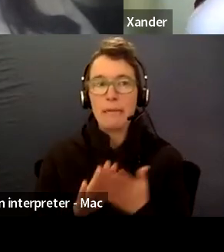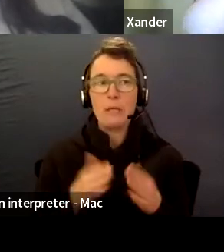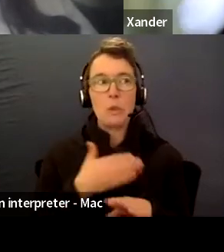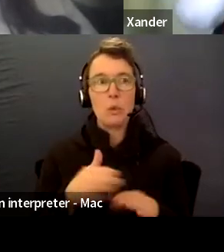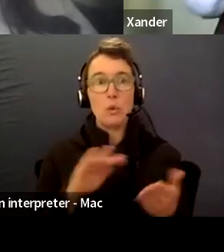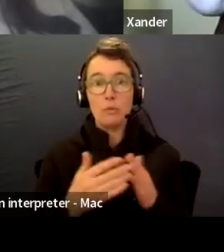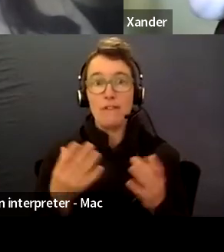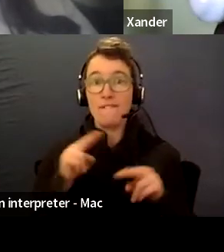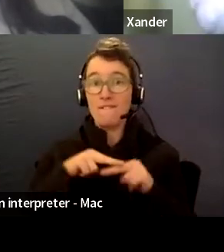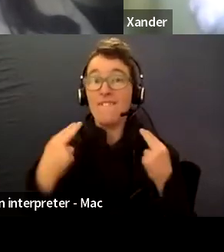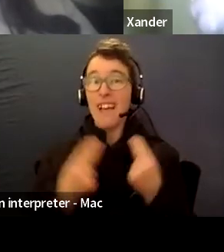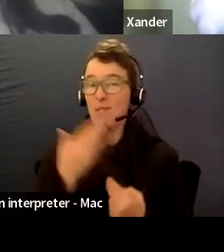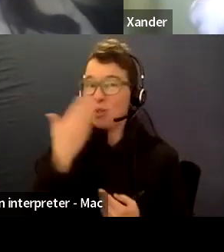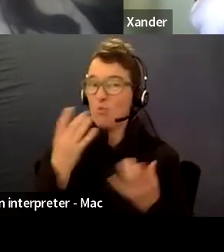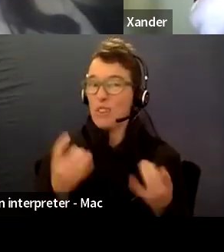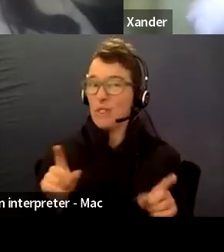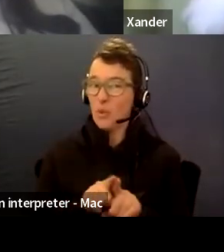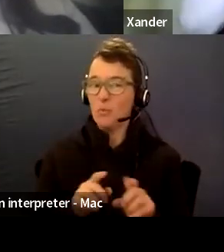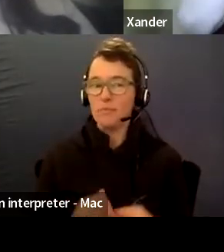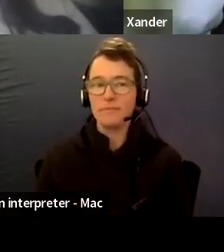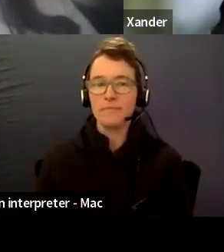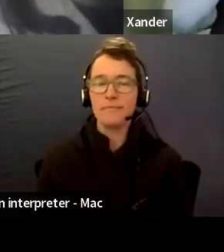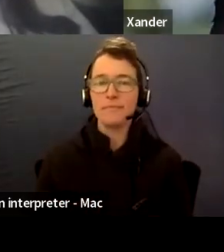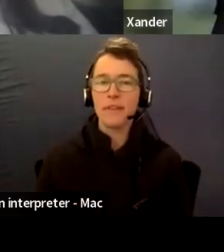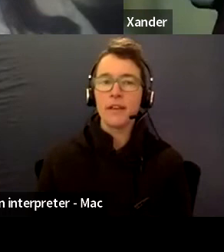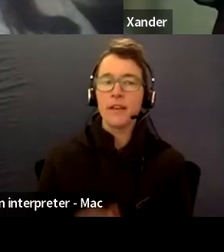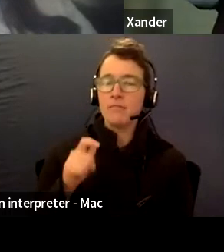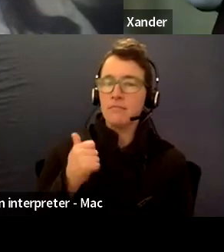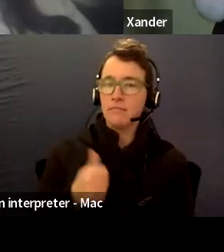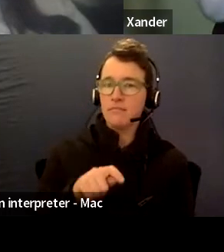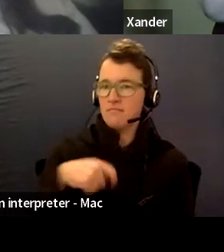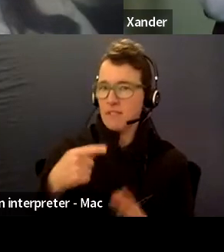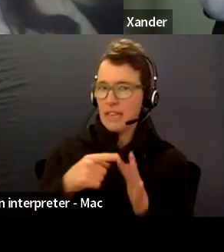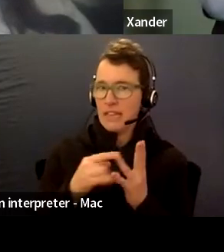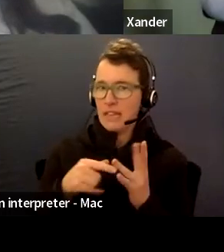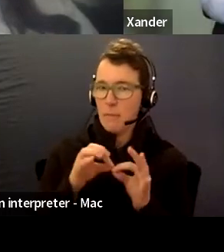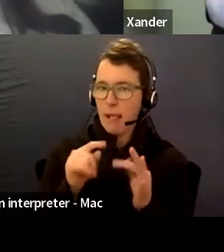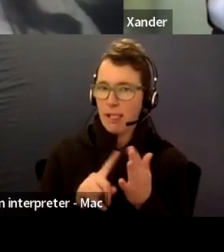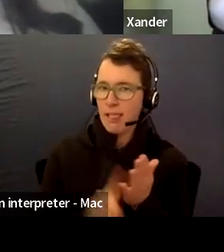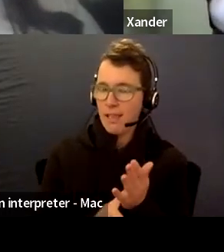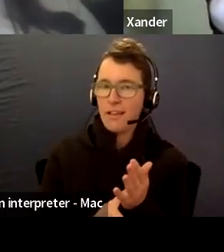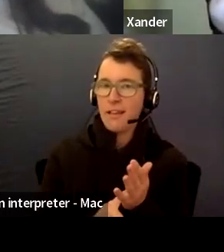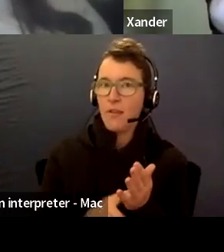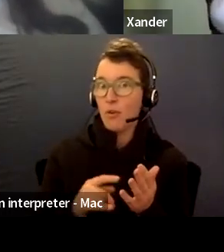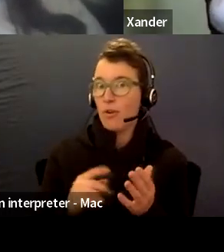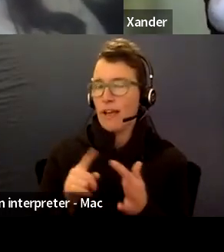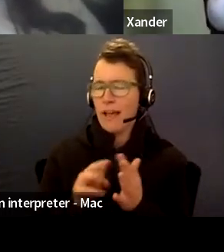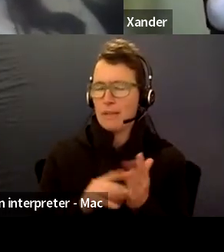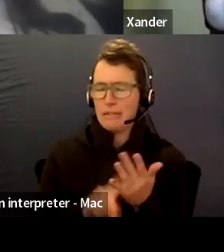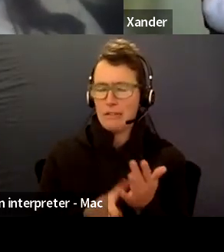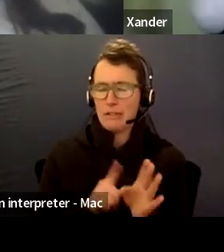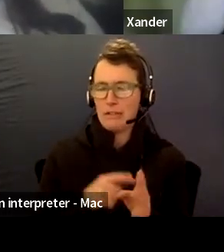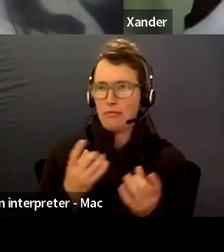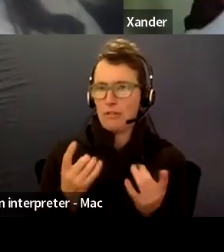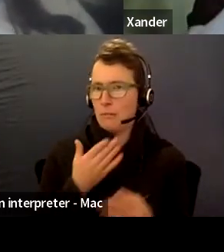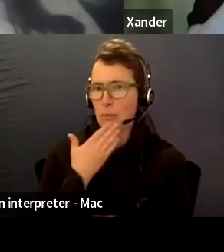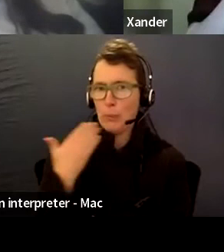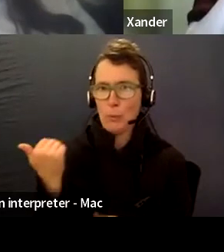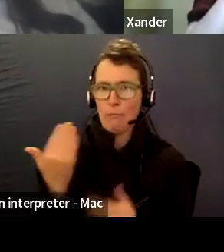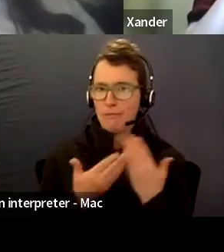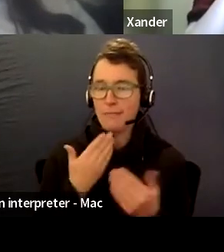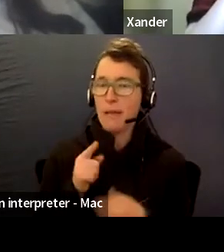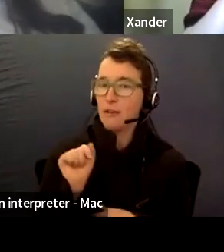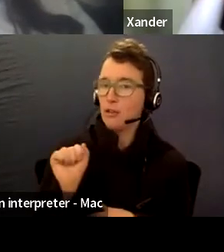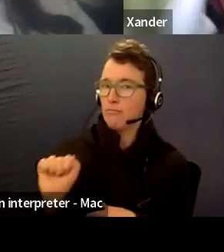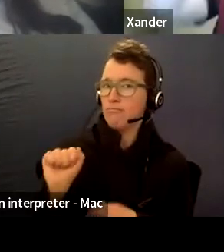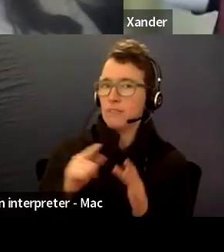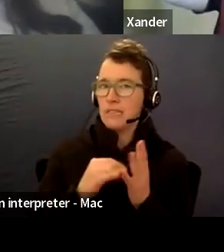I'm Isabelle, can we throw To You Next what do the words, I mean Emily's already set, set the tone delightfully but what about for you What does it mean to you.